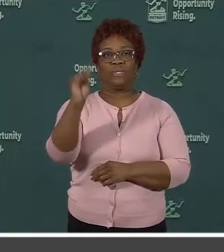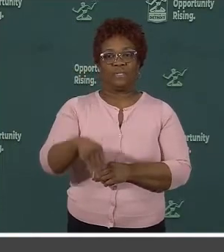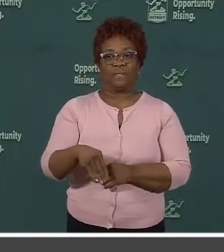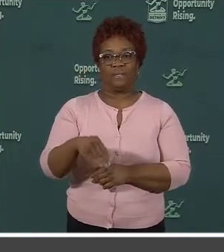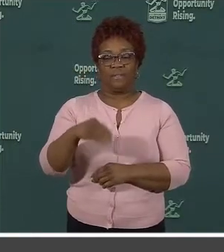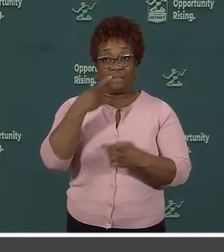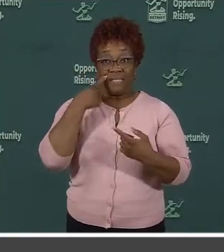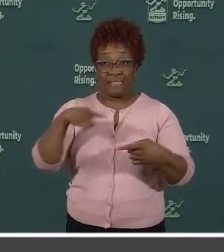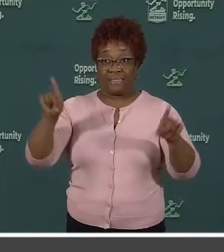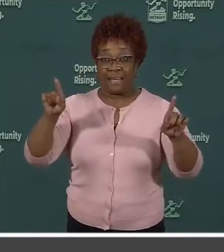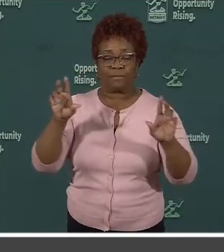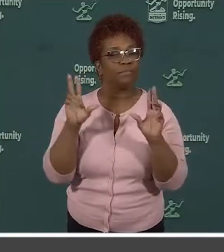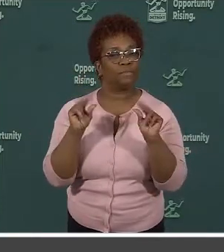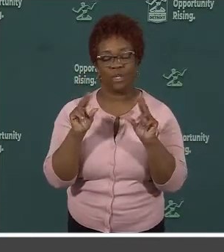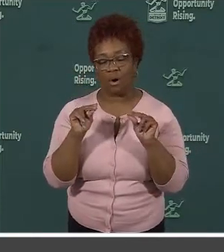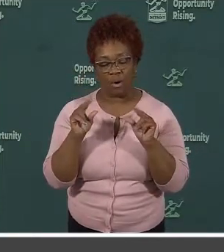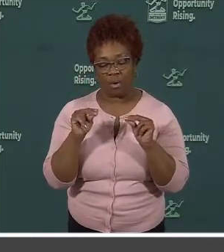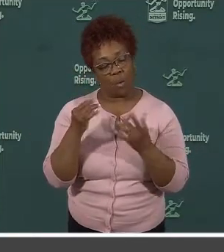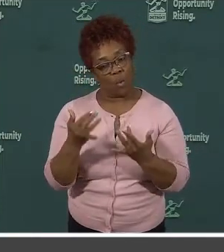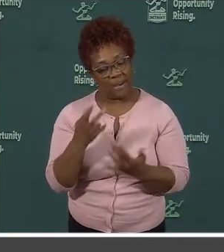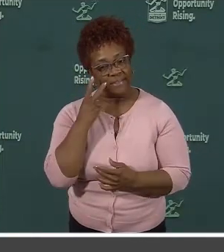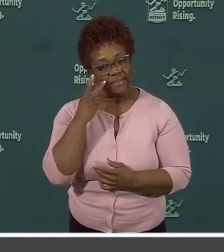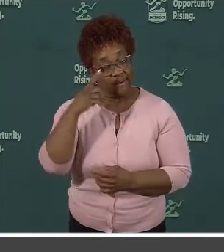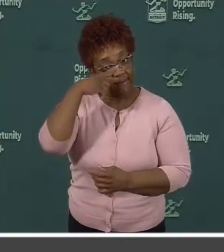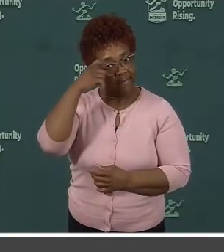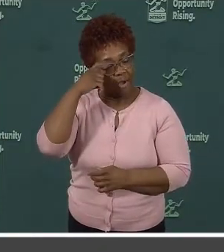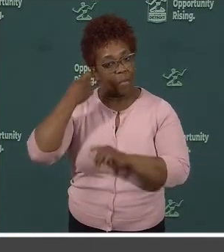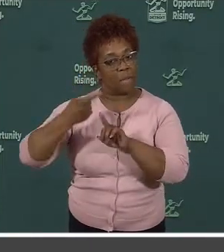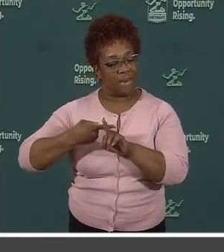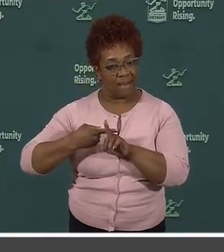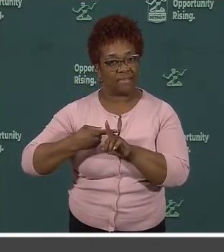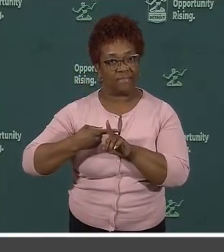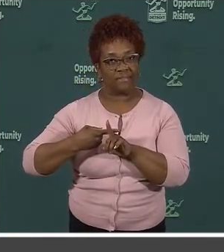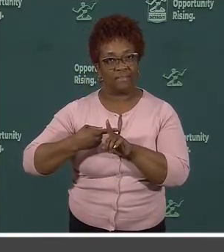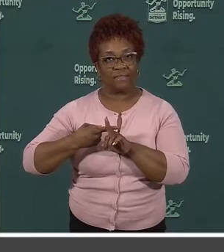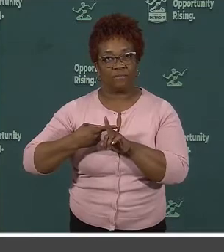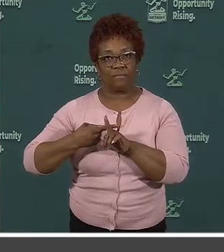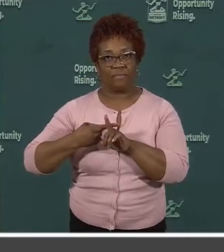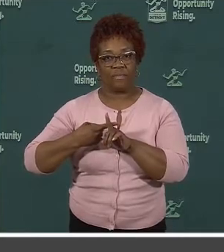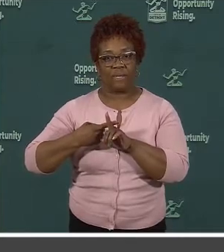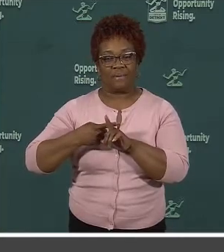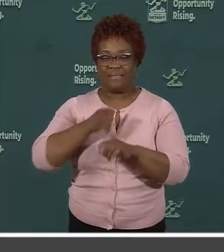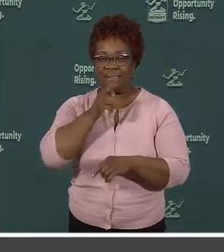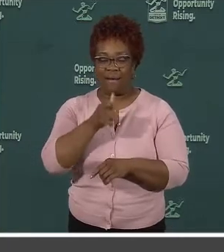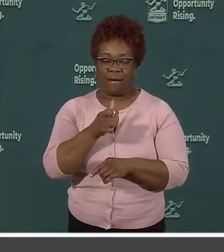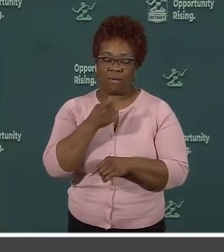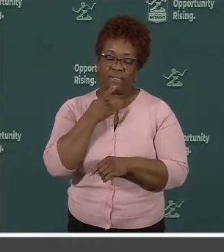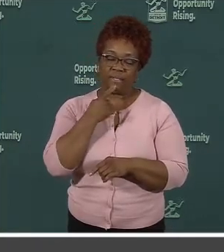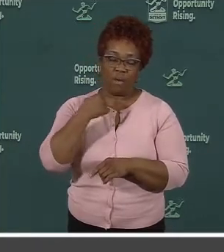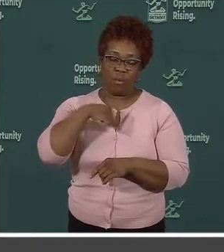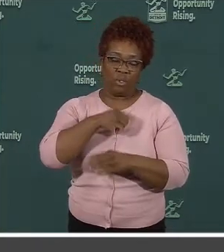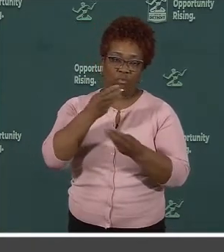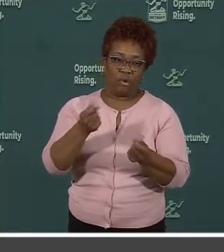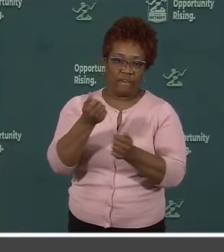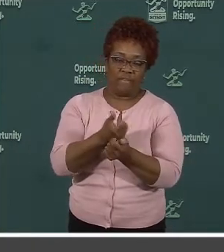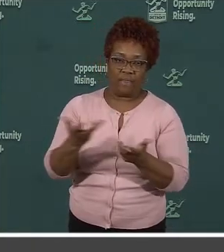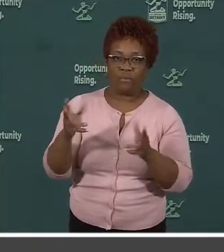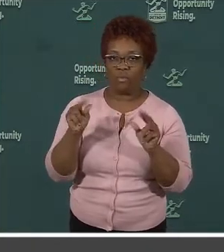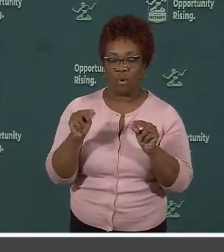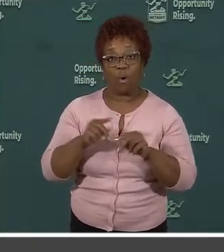SUMMER MONTHS WE'RE NOT GOING TO SAY THAT WE'VE SOLVED EVERYTHING BUT I WILL TELL YOU THIS IF YOU SEE THE VIOLENCE